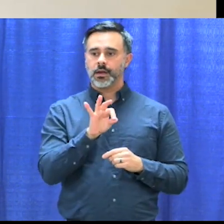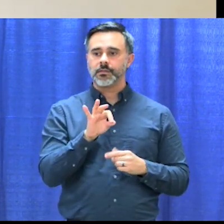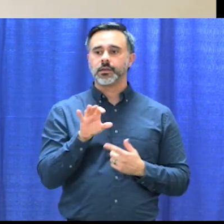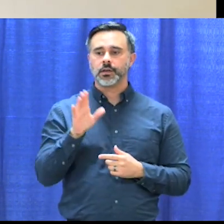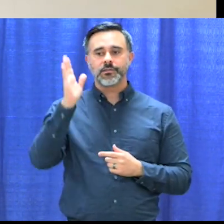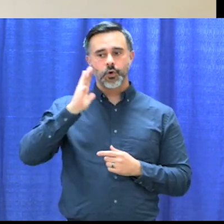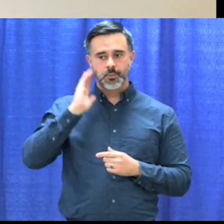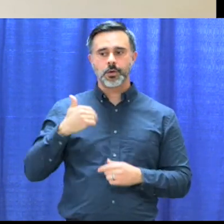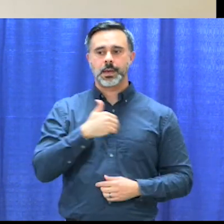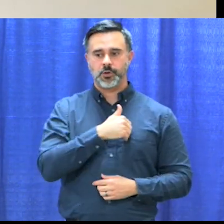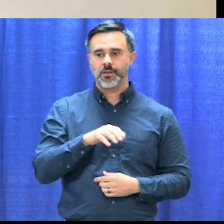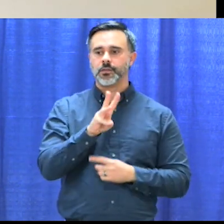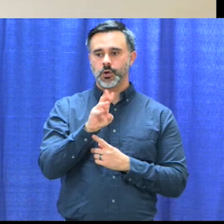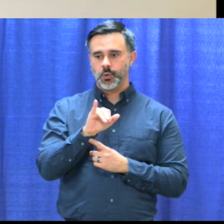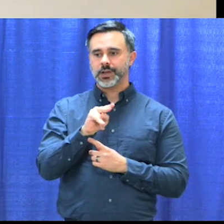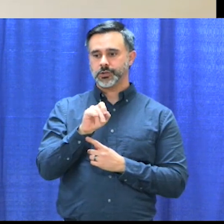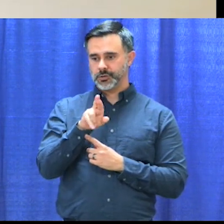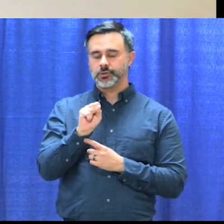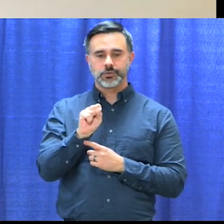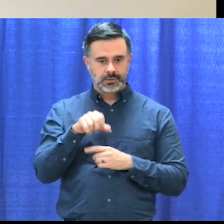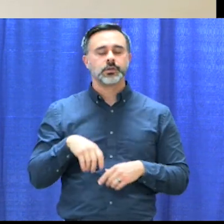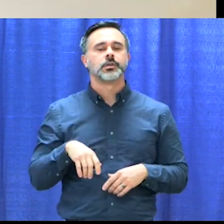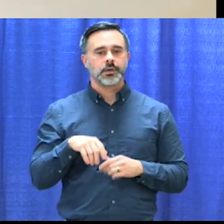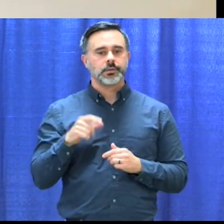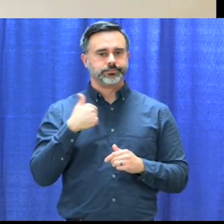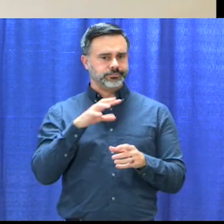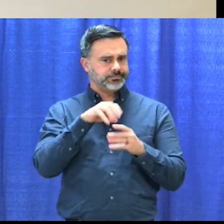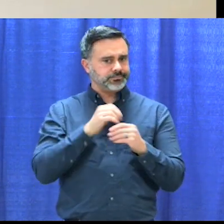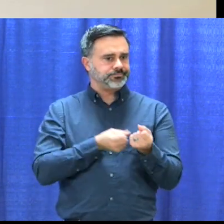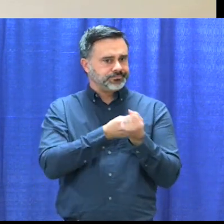a community by connecting students and parents to teachers.